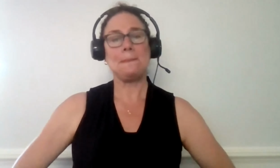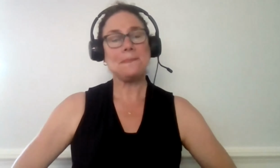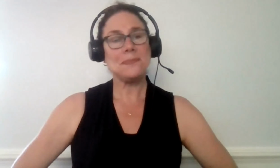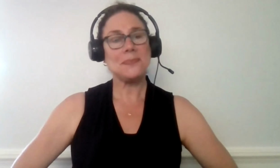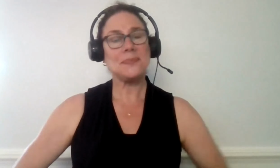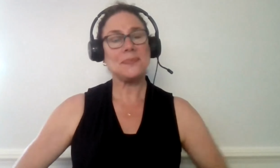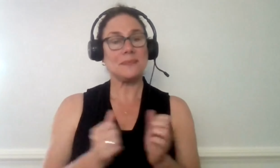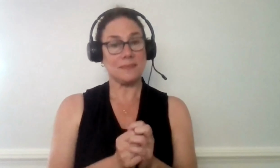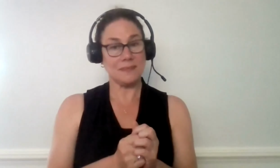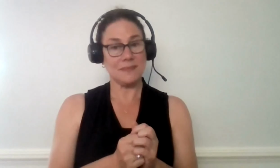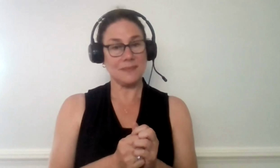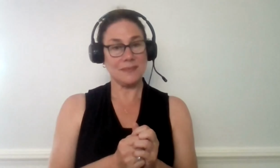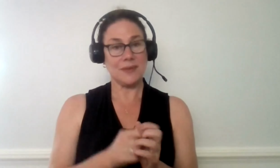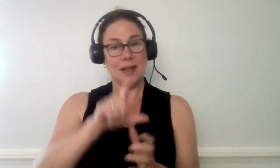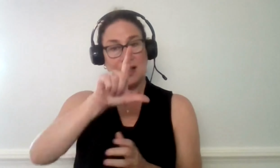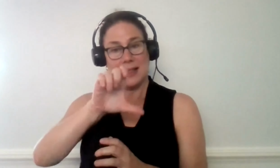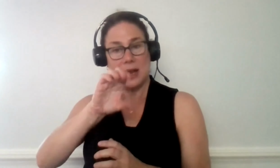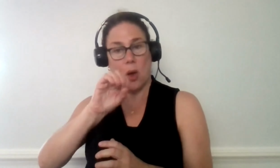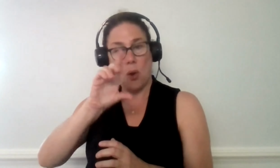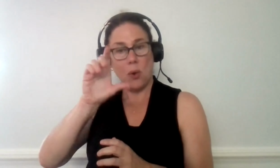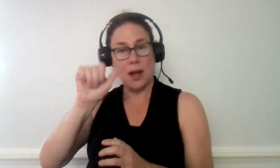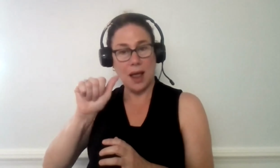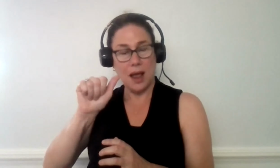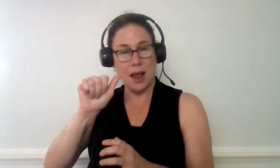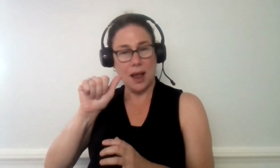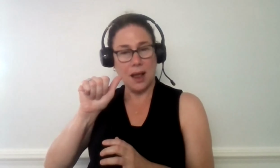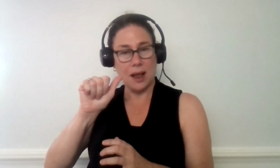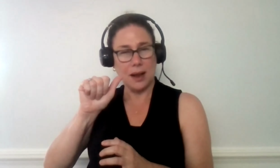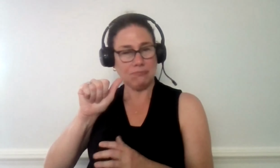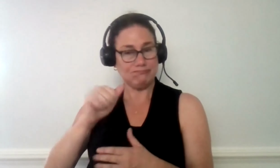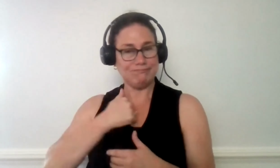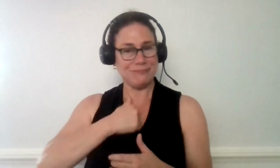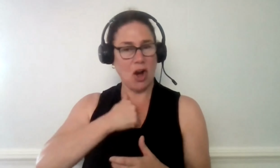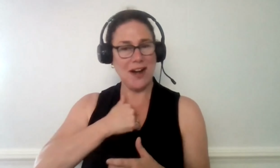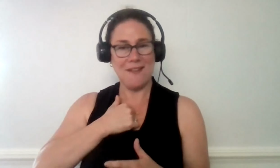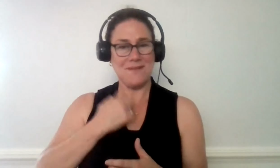And Leone, pardon me if I mispronounced that.